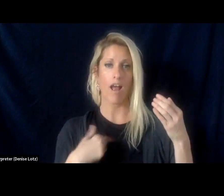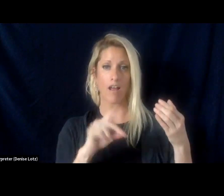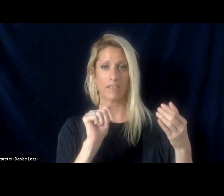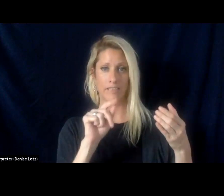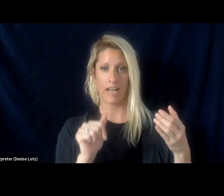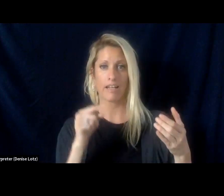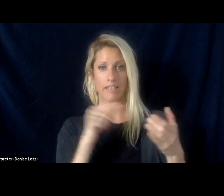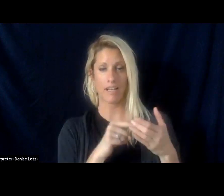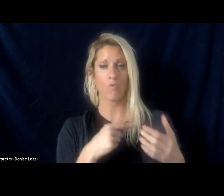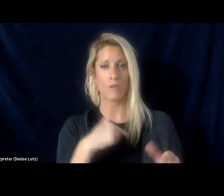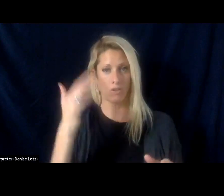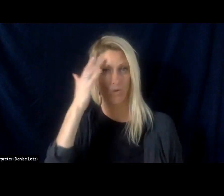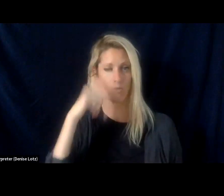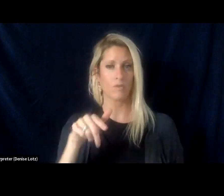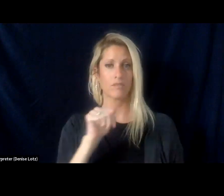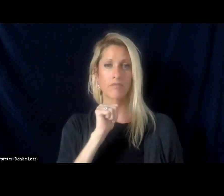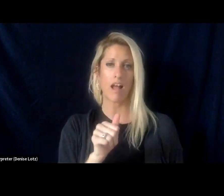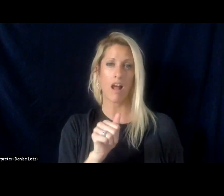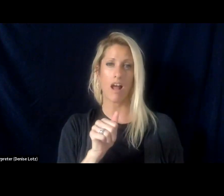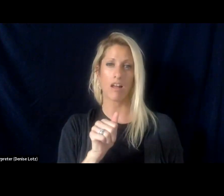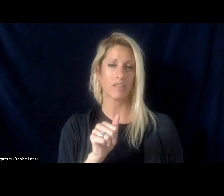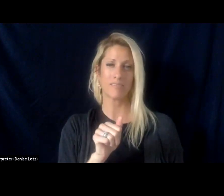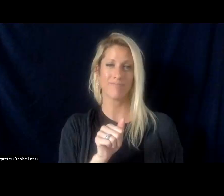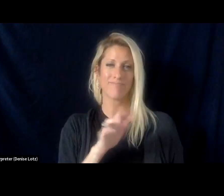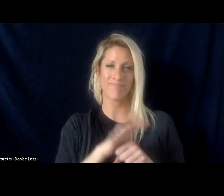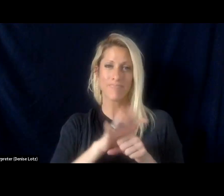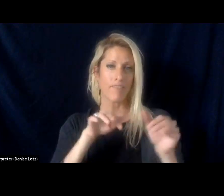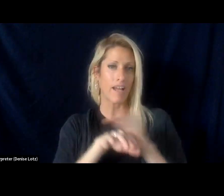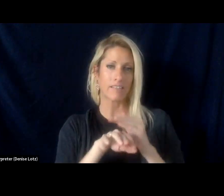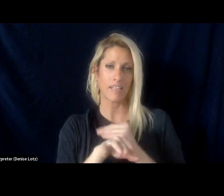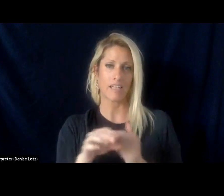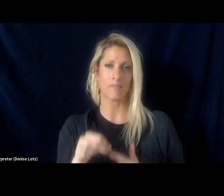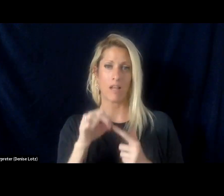and we know that that is not equitable access, and especially when they're attempting to